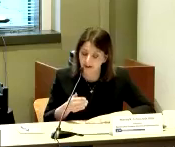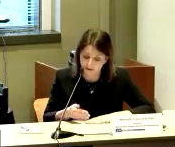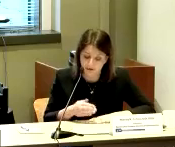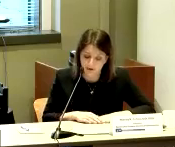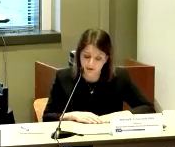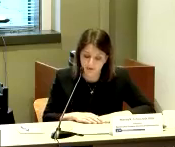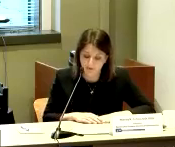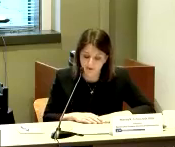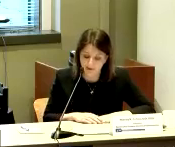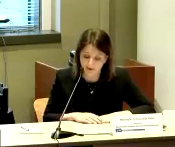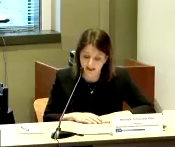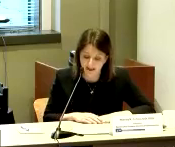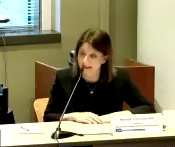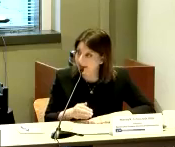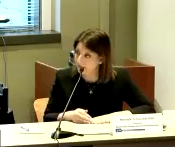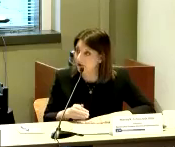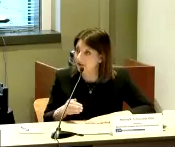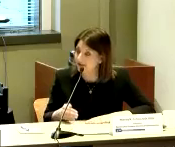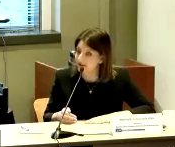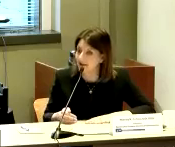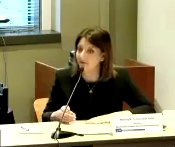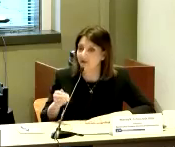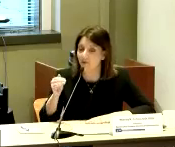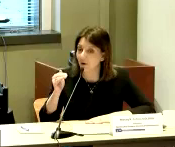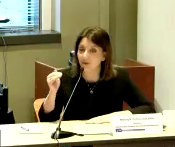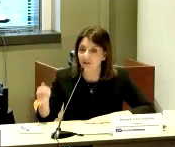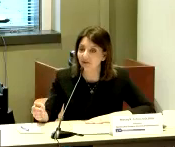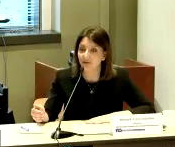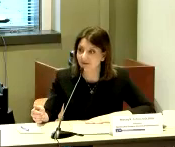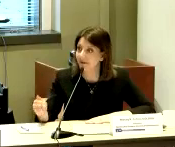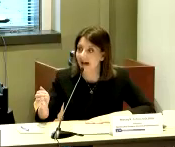Another $245 million in data modernization efforts almost exclusively